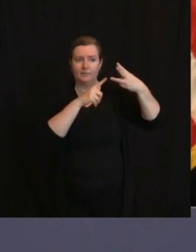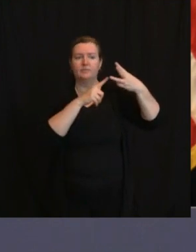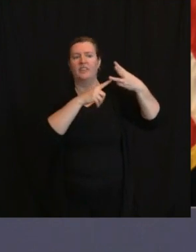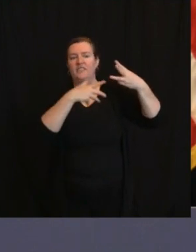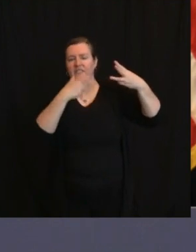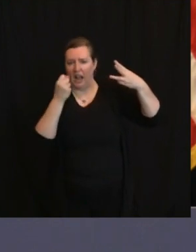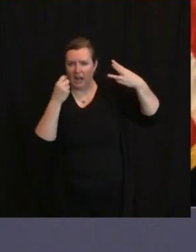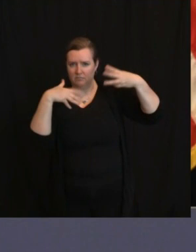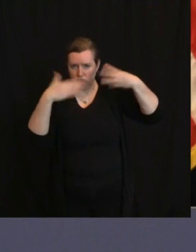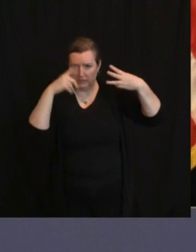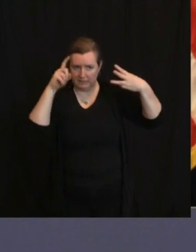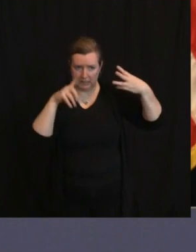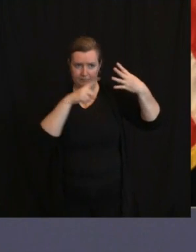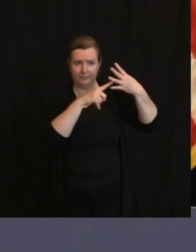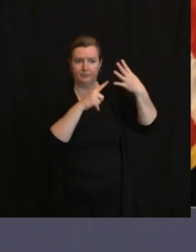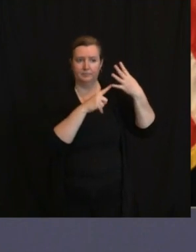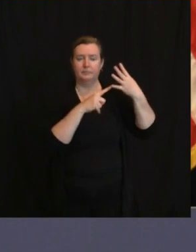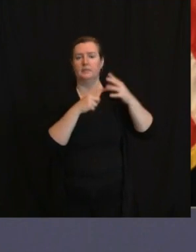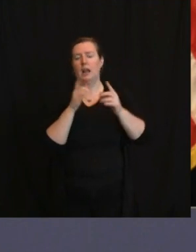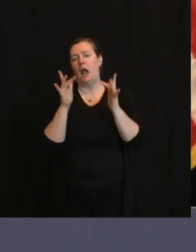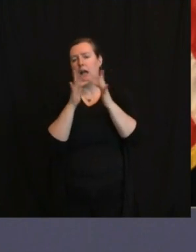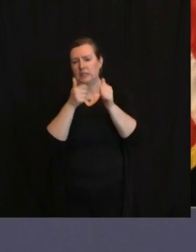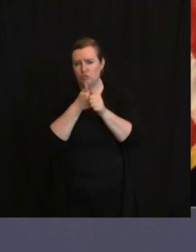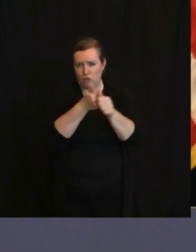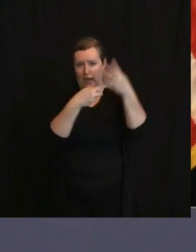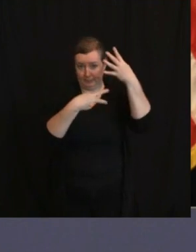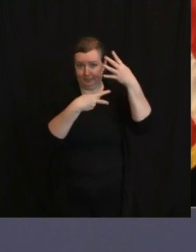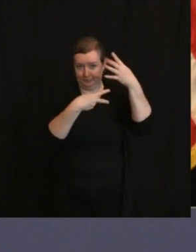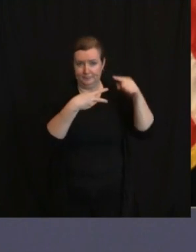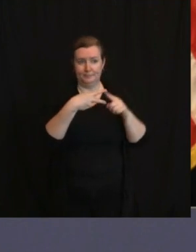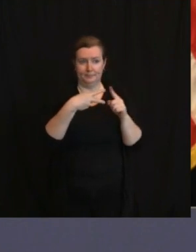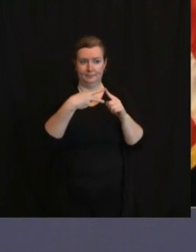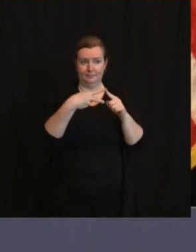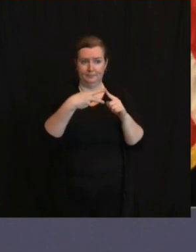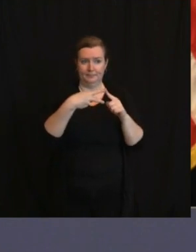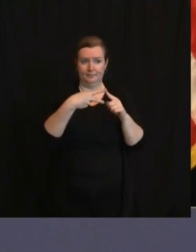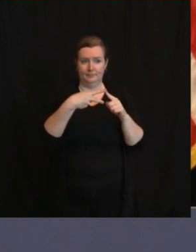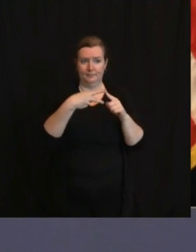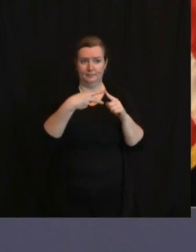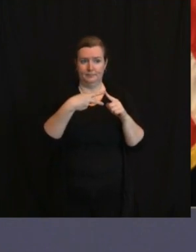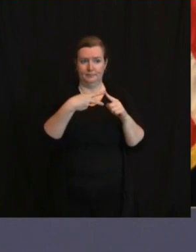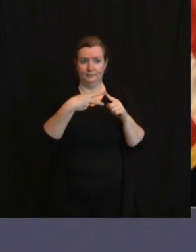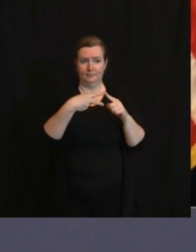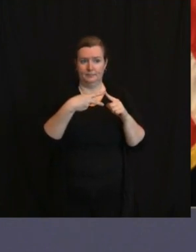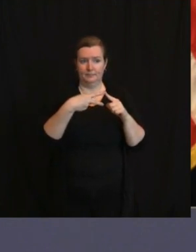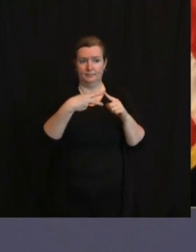TO THIS ROAD TO RECOVERY. REDUCTION IN CASES, TESTING IN